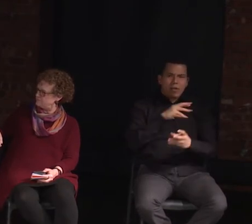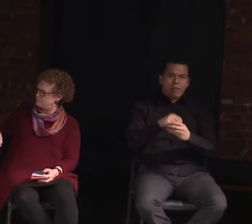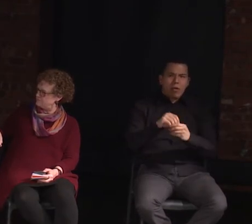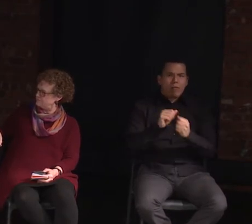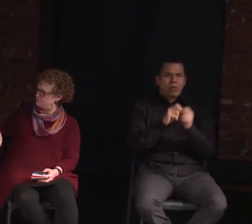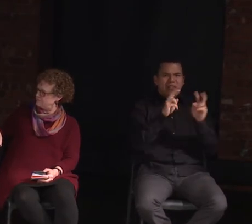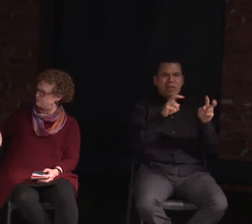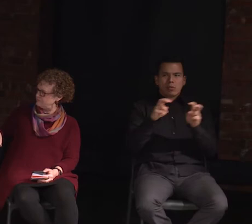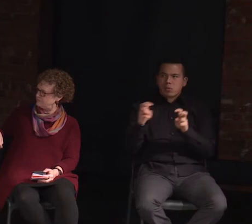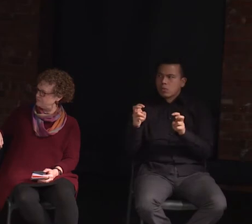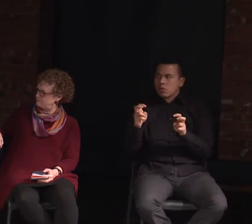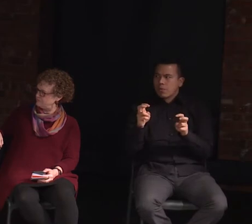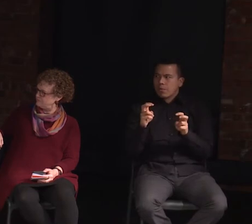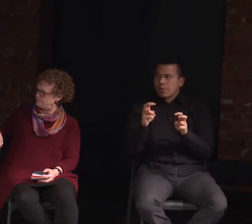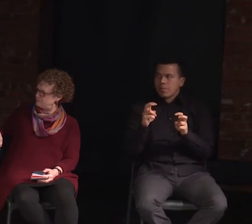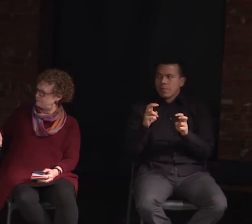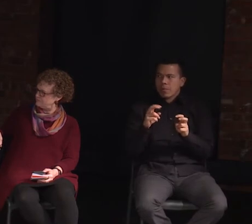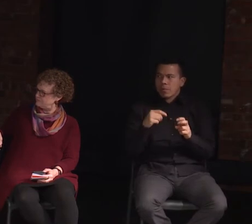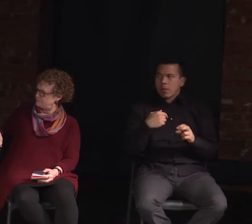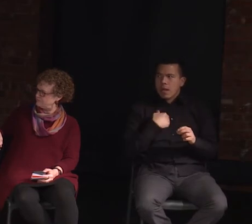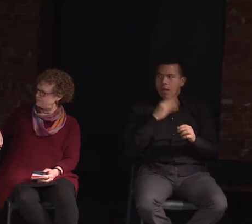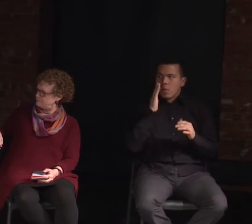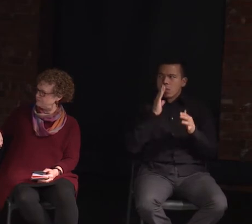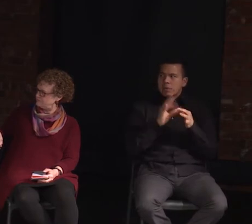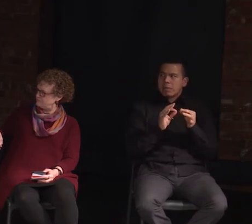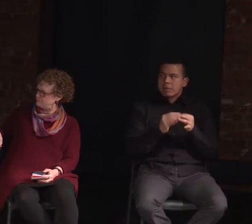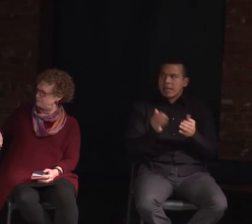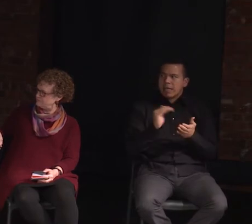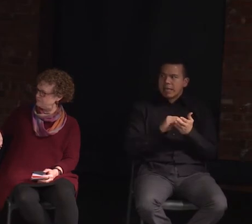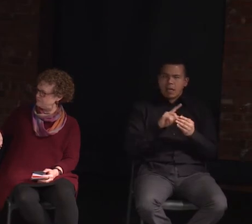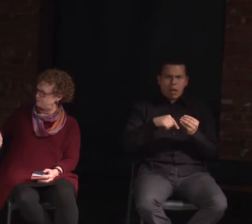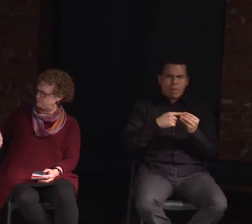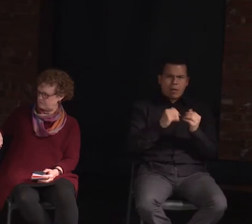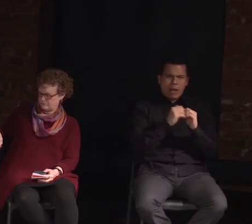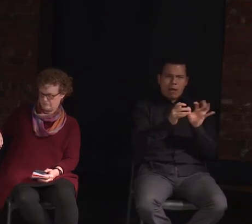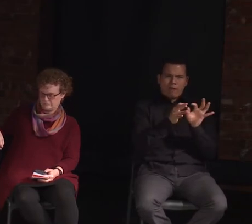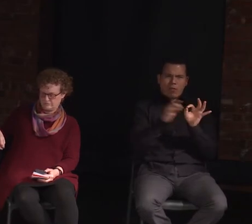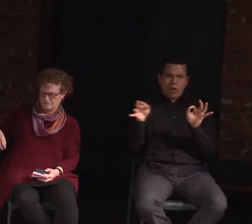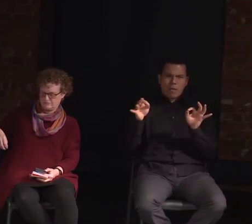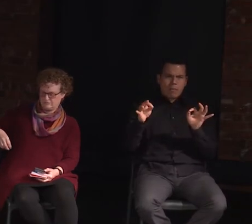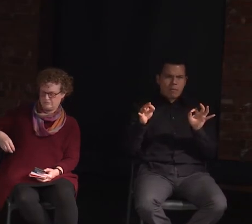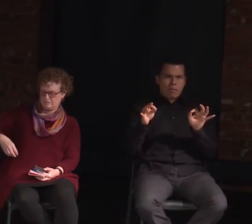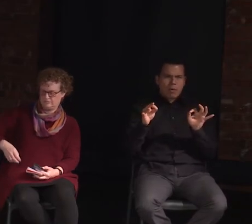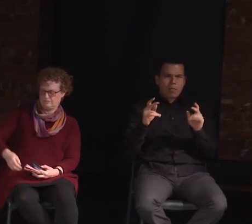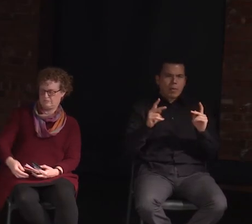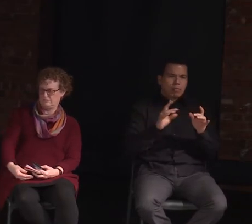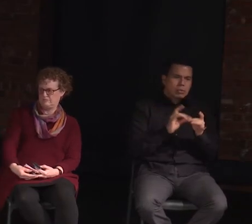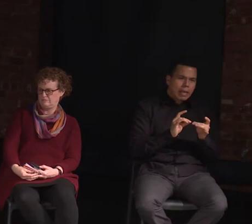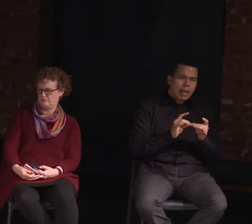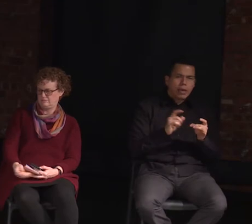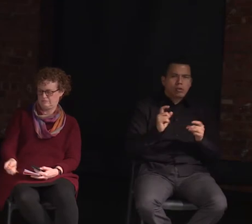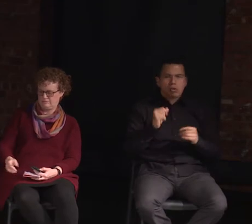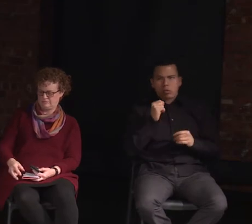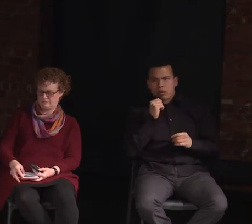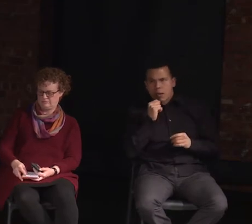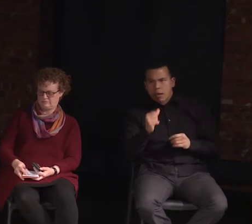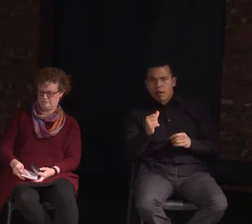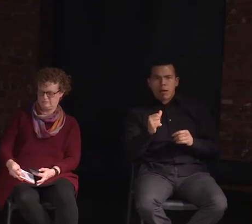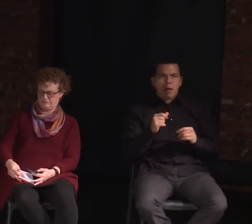I'm just going to say one more thing, which relates to vocabulary and what people say, or should say, or can say, or can't say.